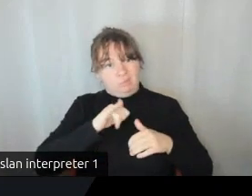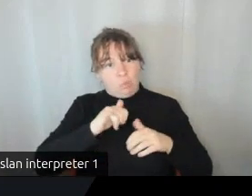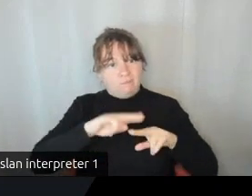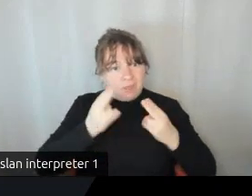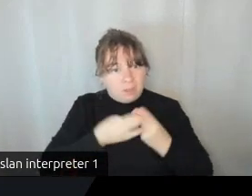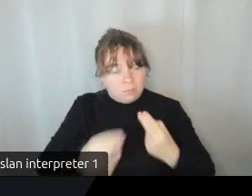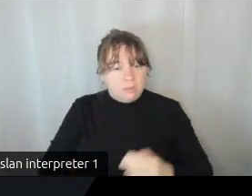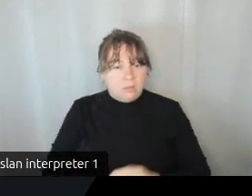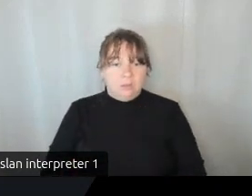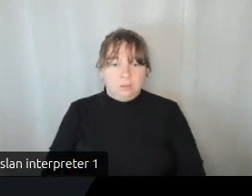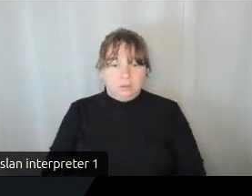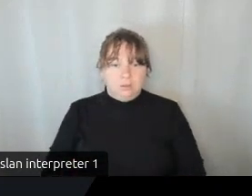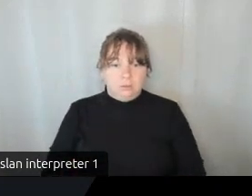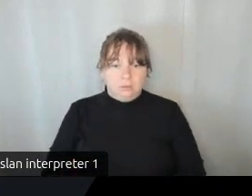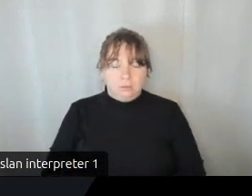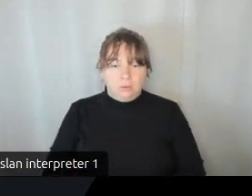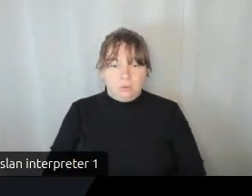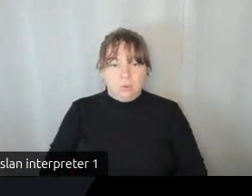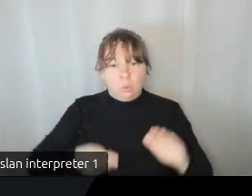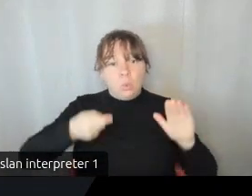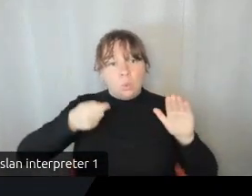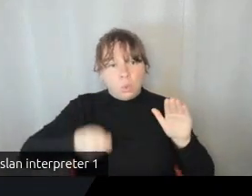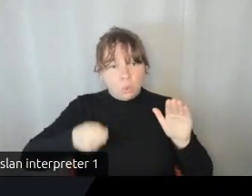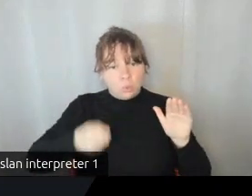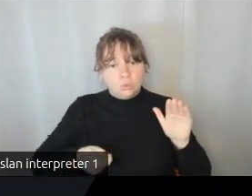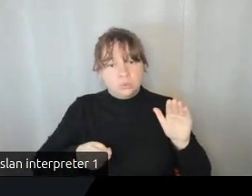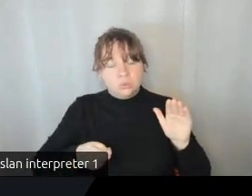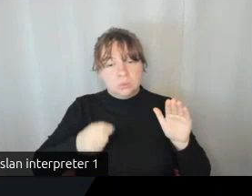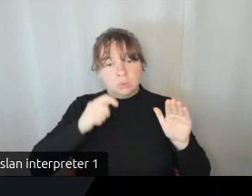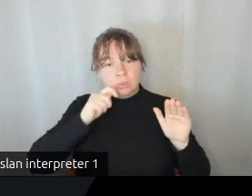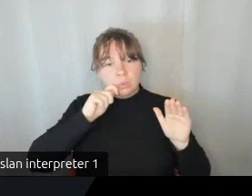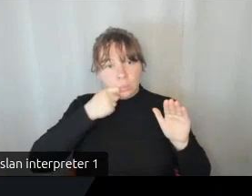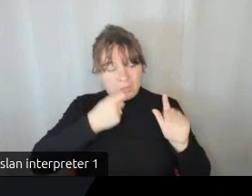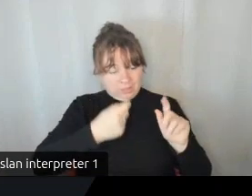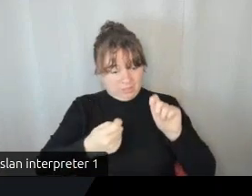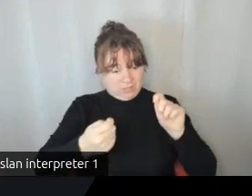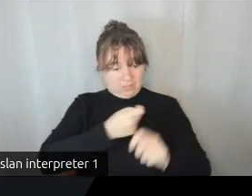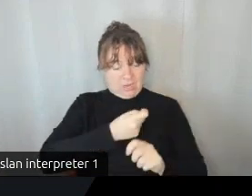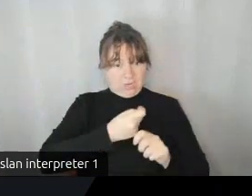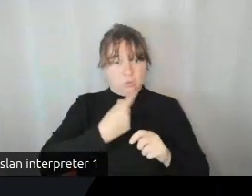look for? Like we mentioned the court will vary the order only if the court considers that the